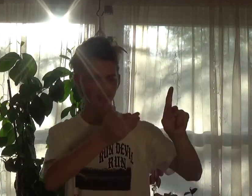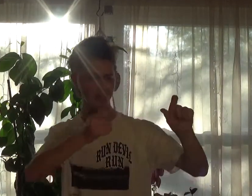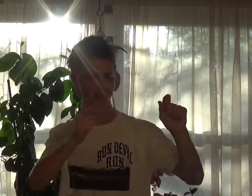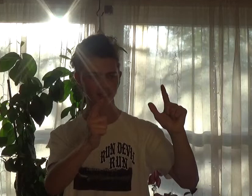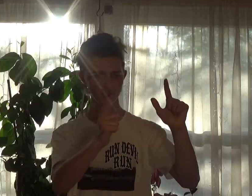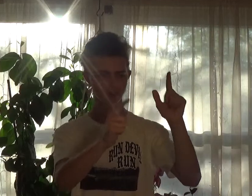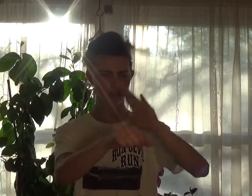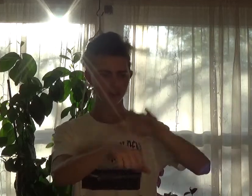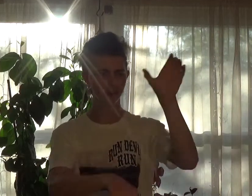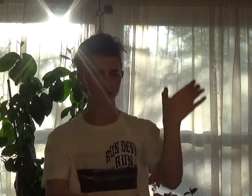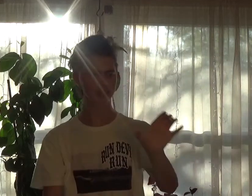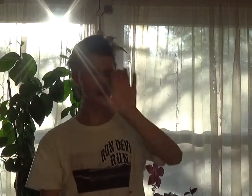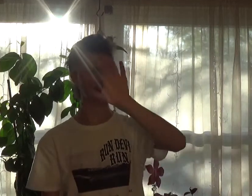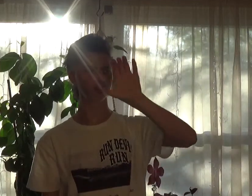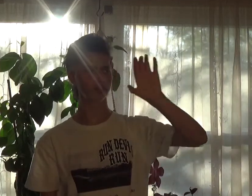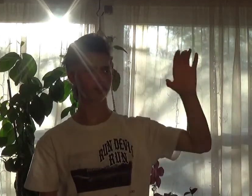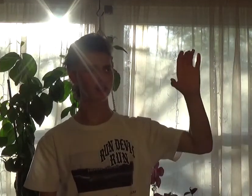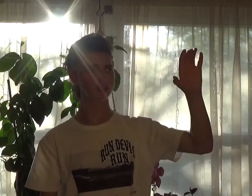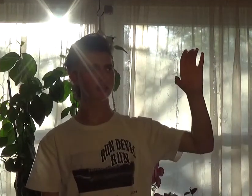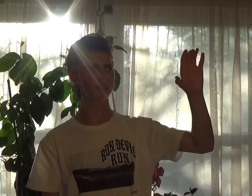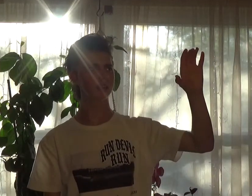I'm paying it all on Calvary